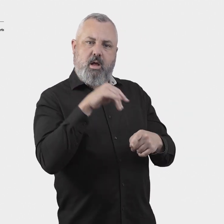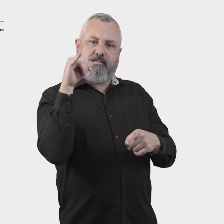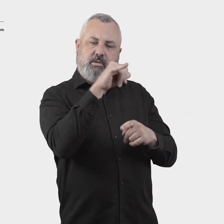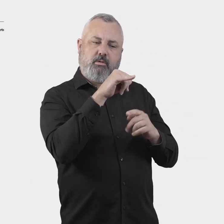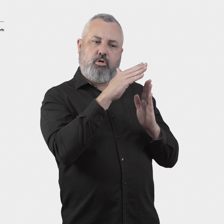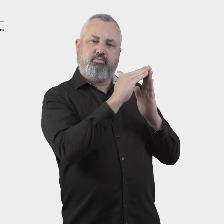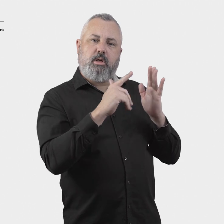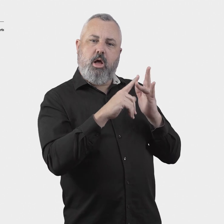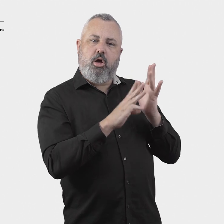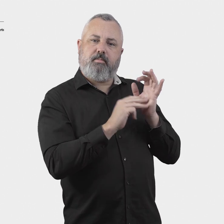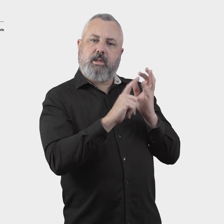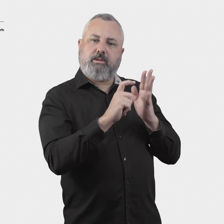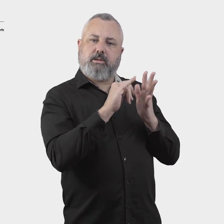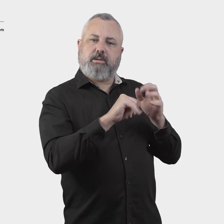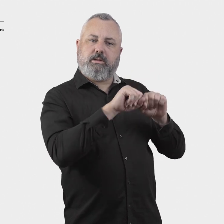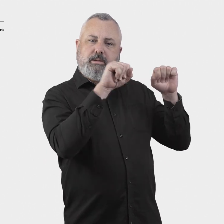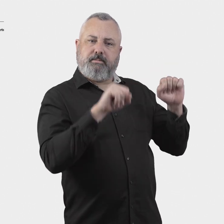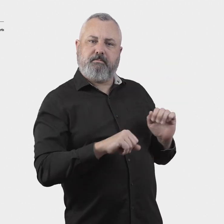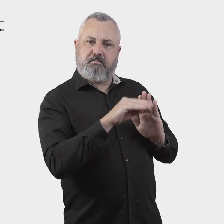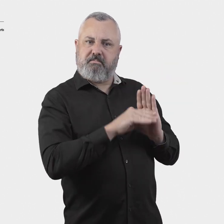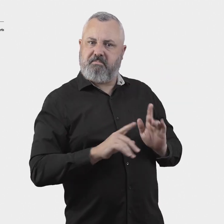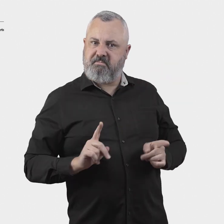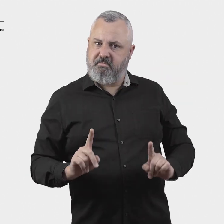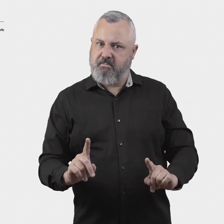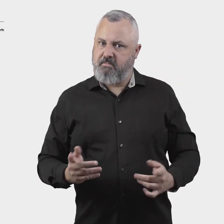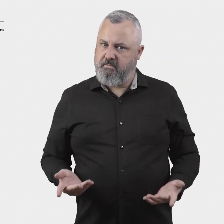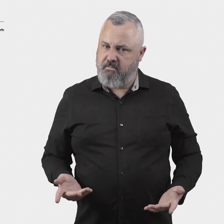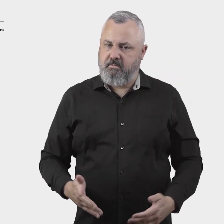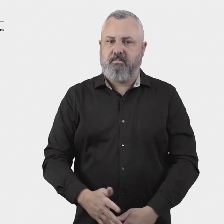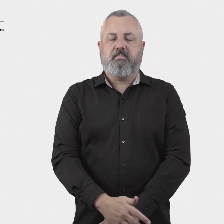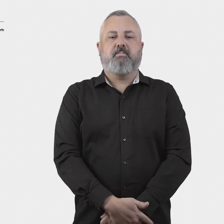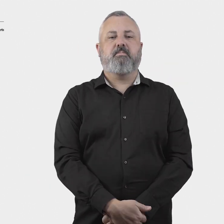the Aviation Industry Ombuds Scheme?